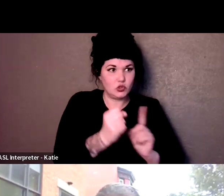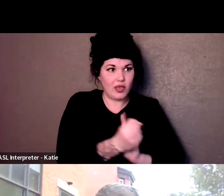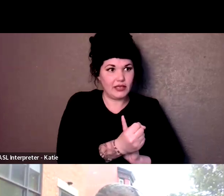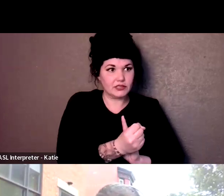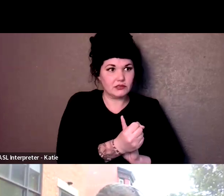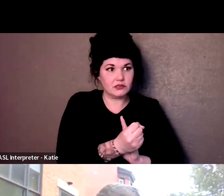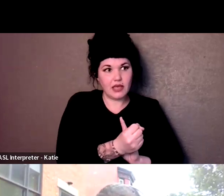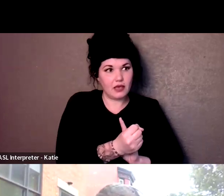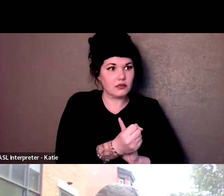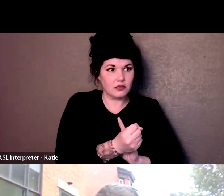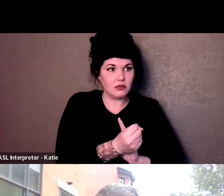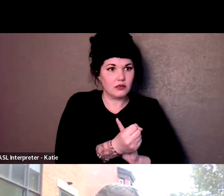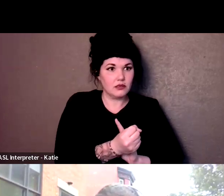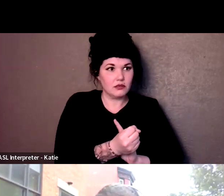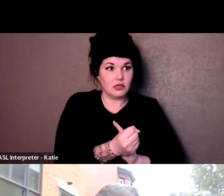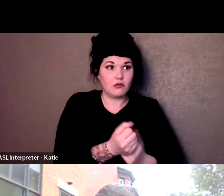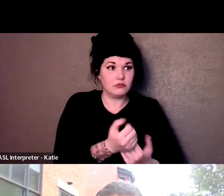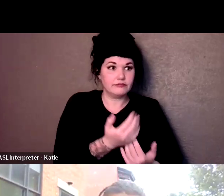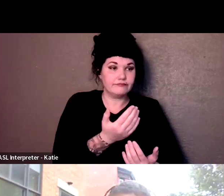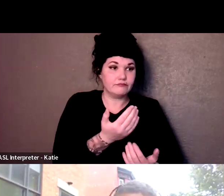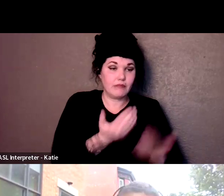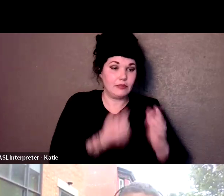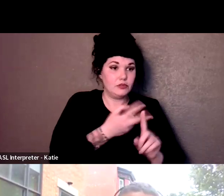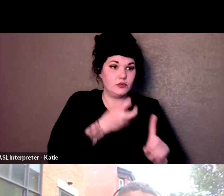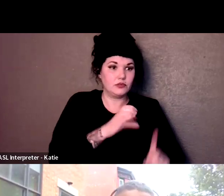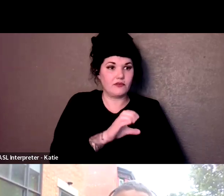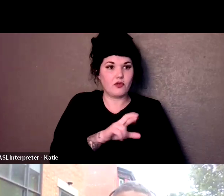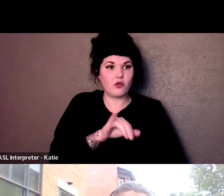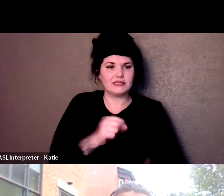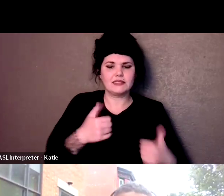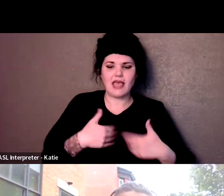source of the crisis. Then there's another web page that's specific to mental health resources by